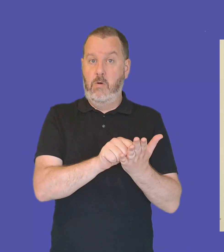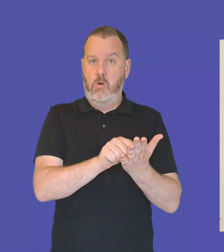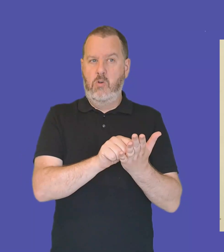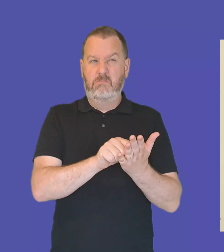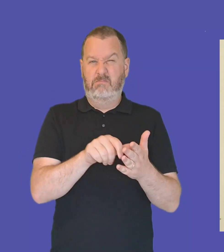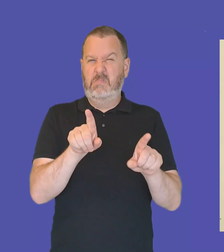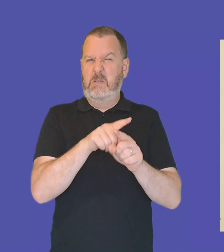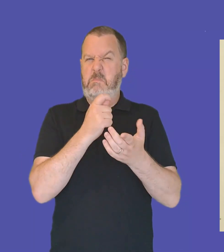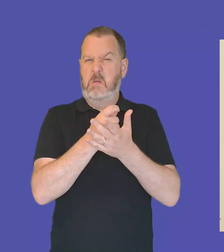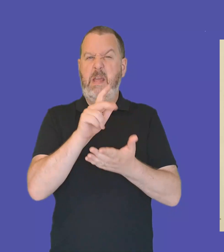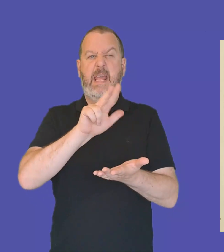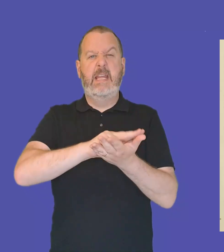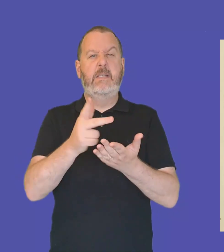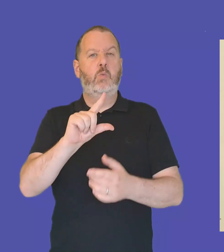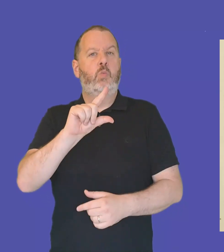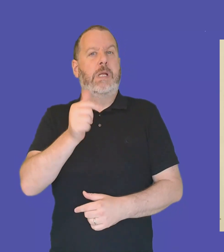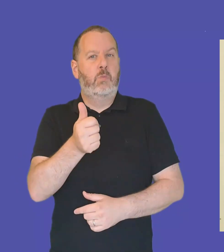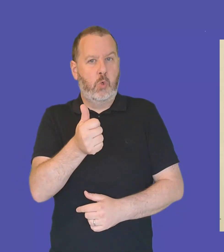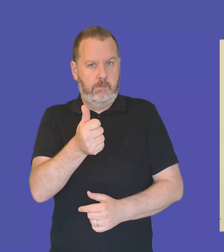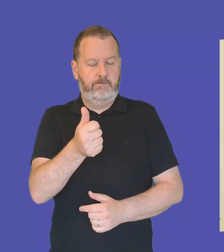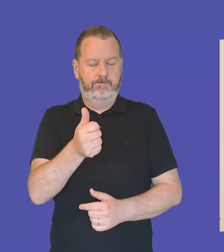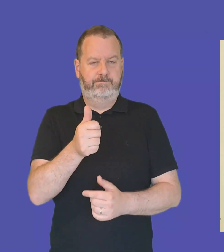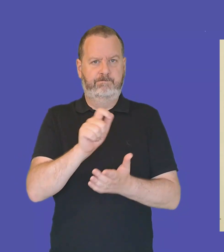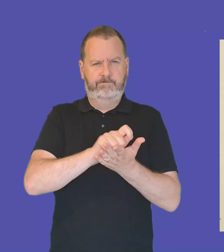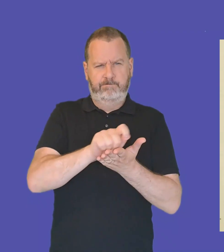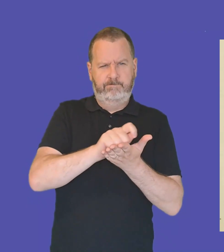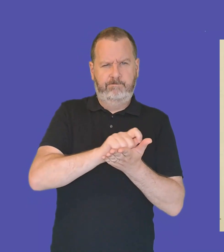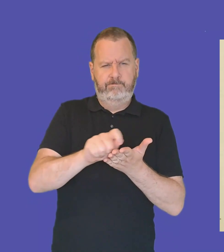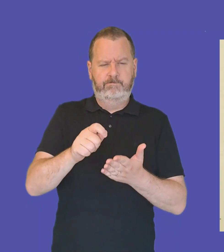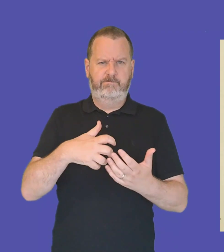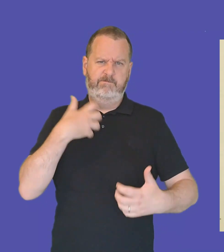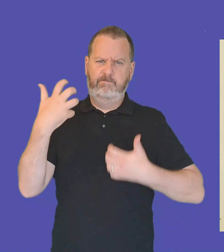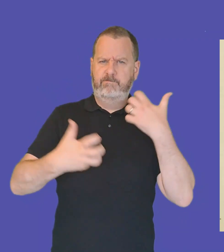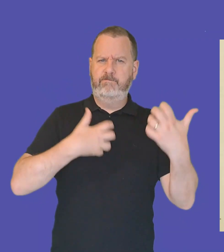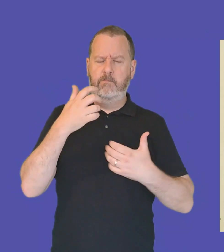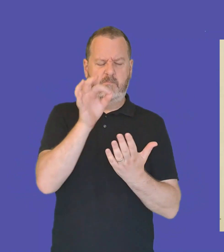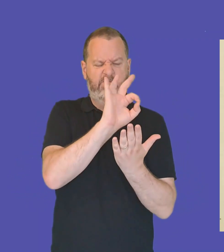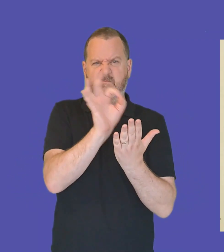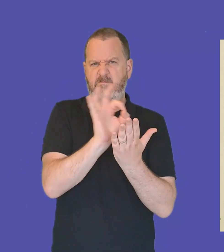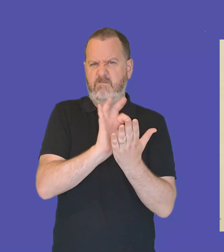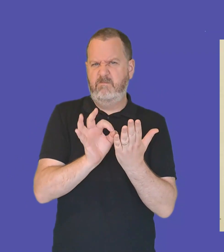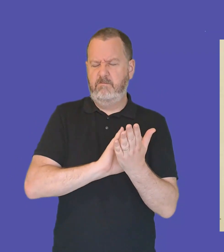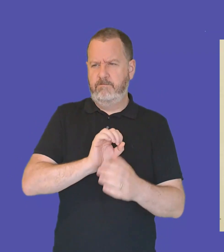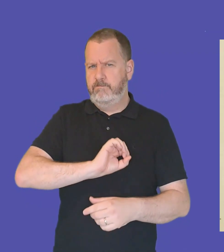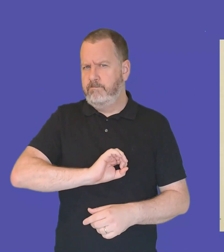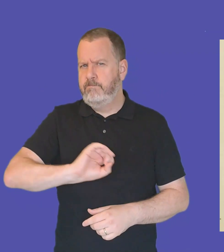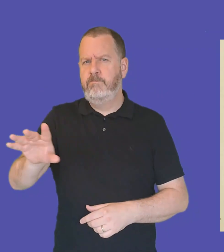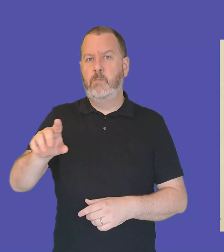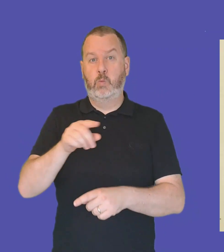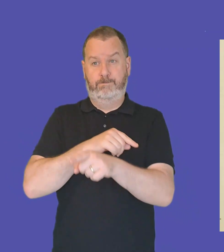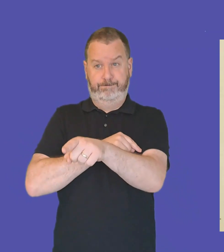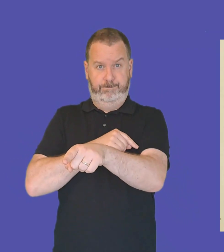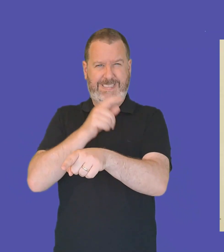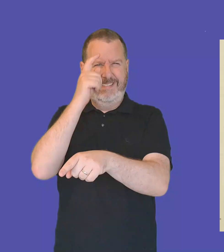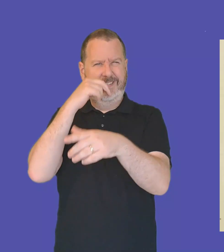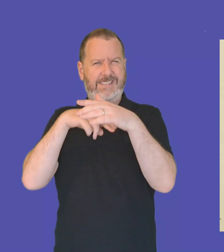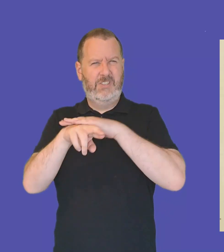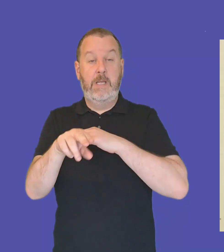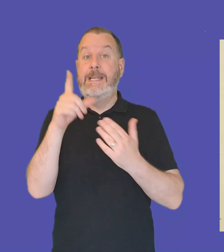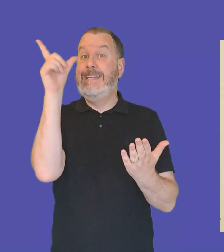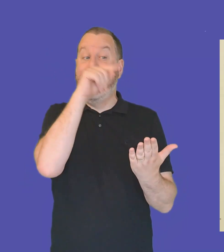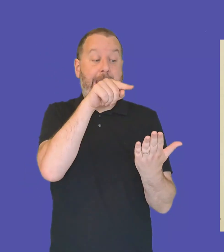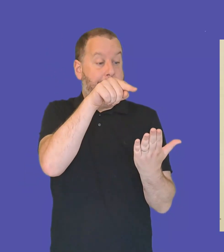In 1821, when John was just 5, William wrote a letter to John Moore's teacher at the time.